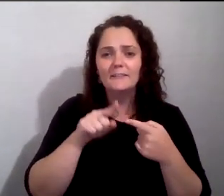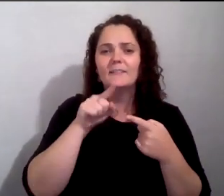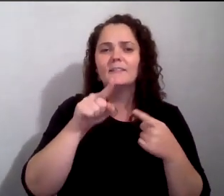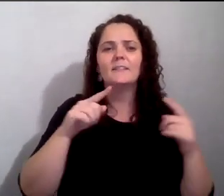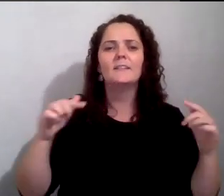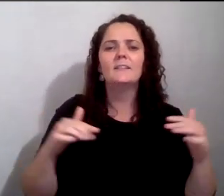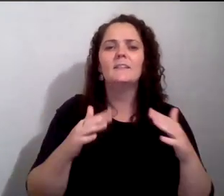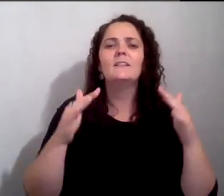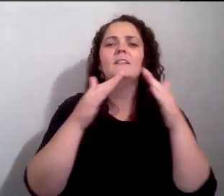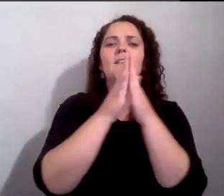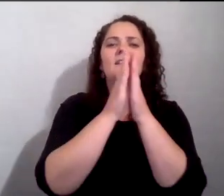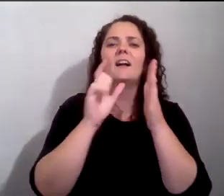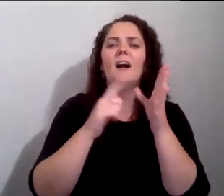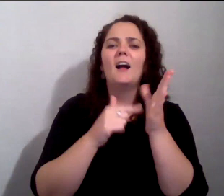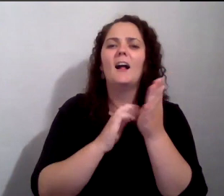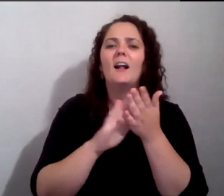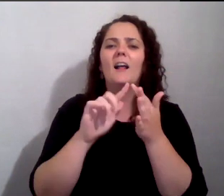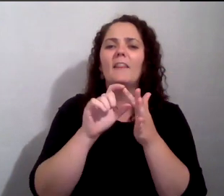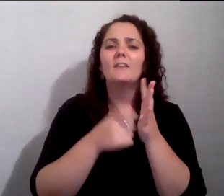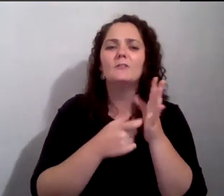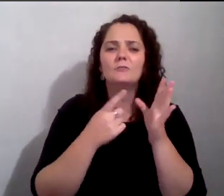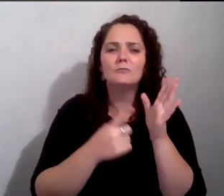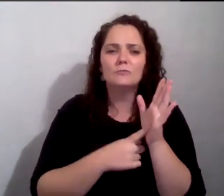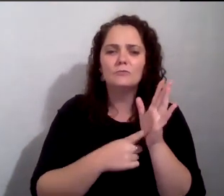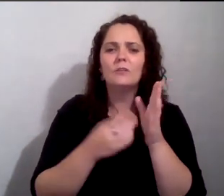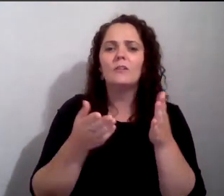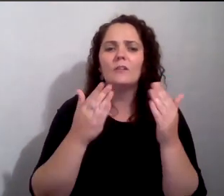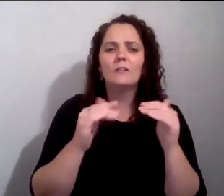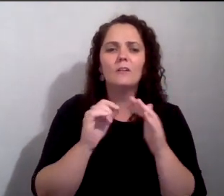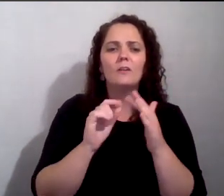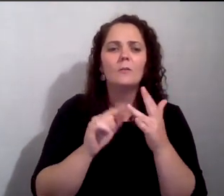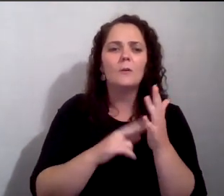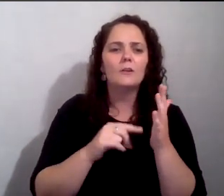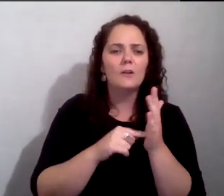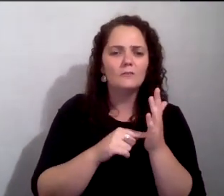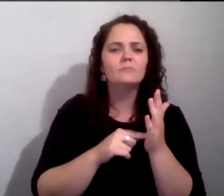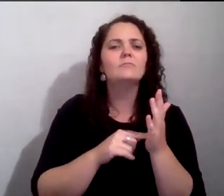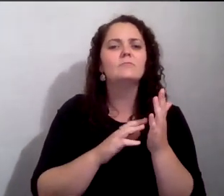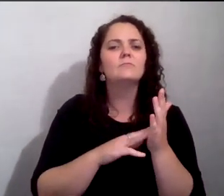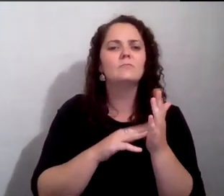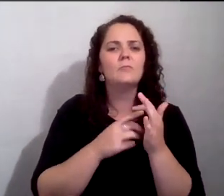there by E. Phillips Fox, below that is Pont Neuf by Ethel Carrick